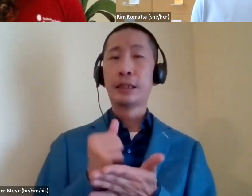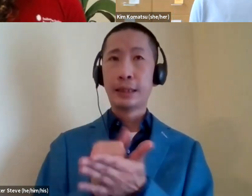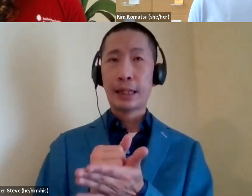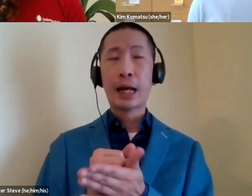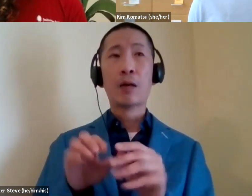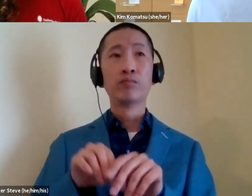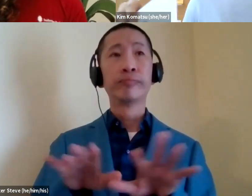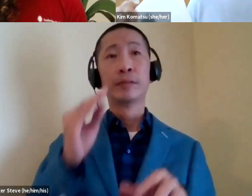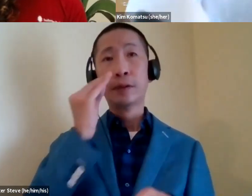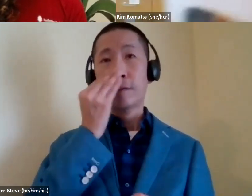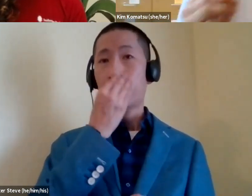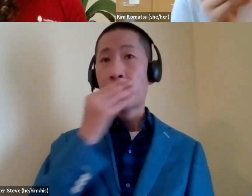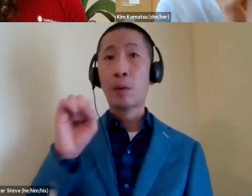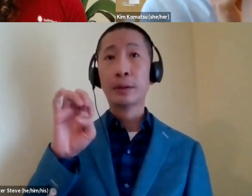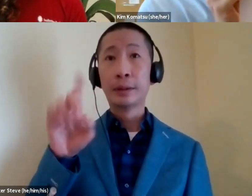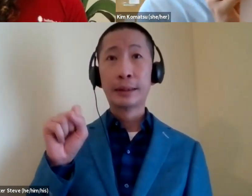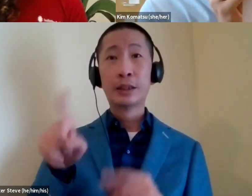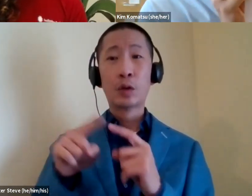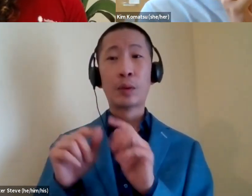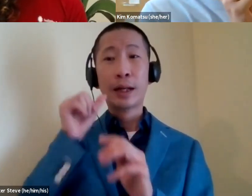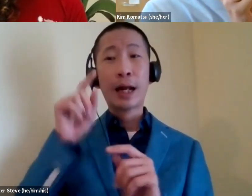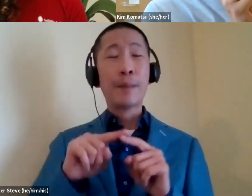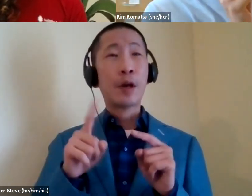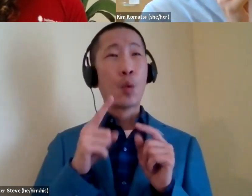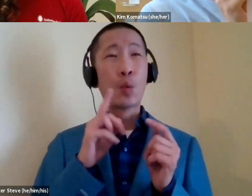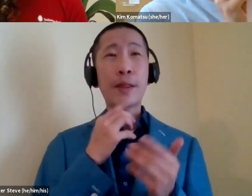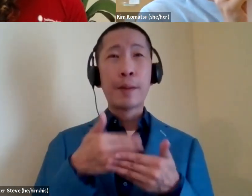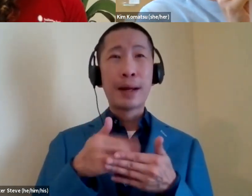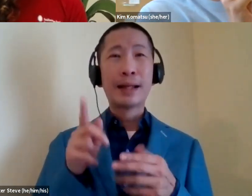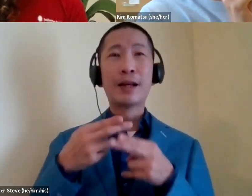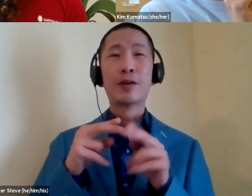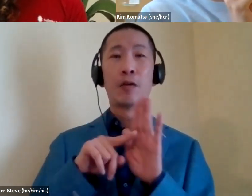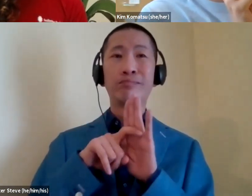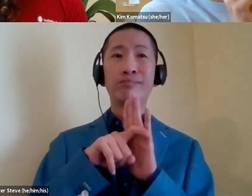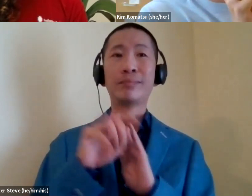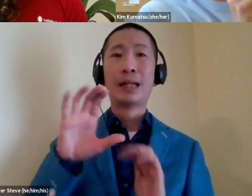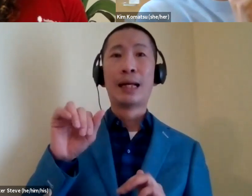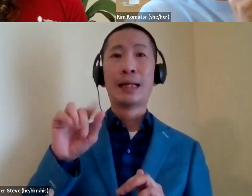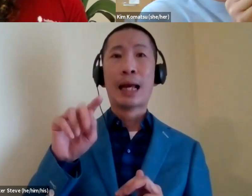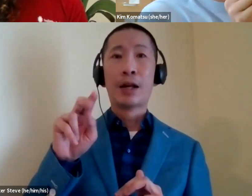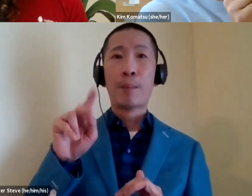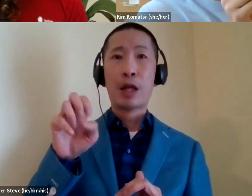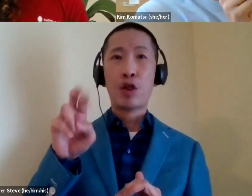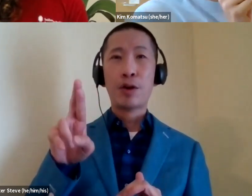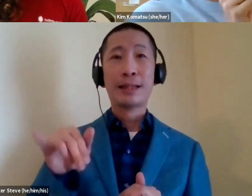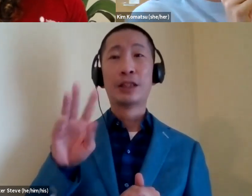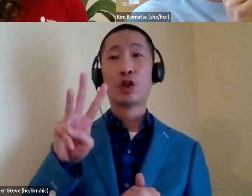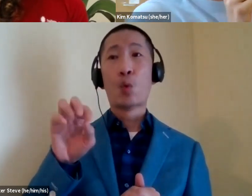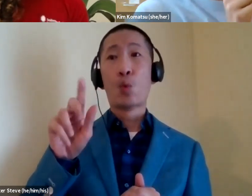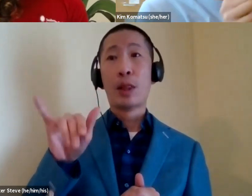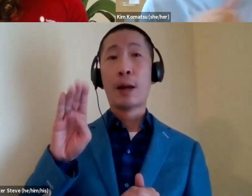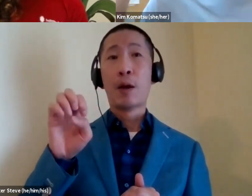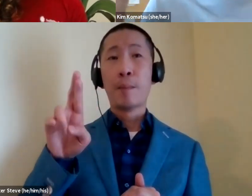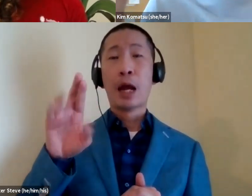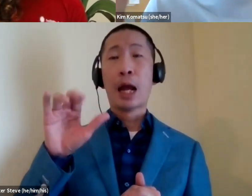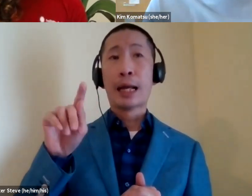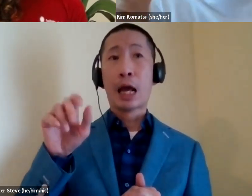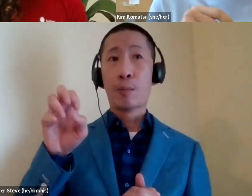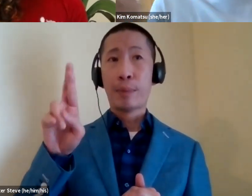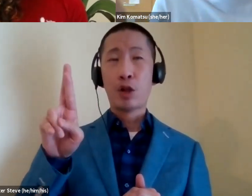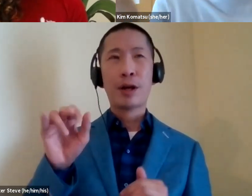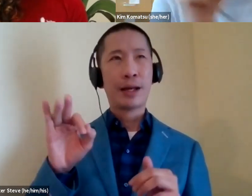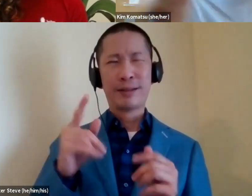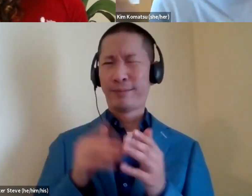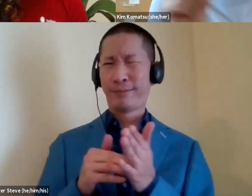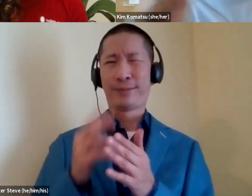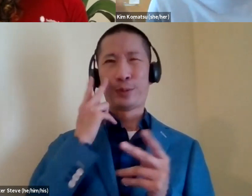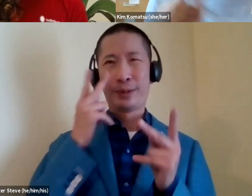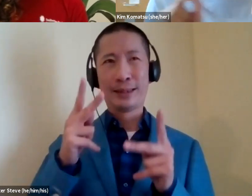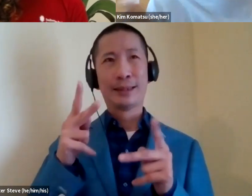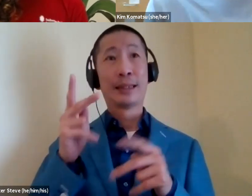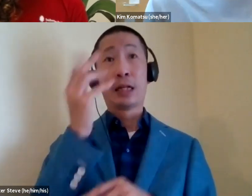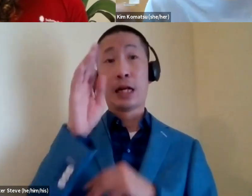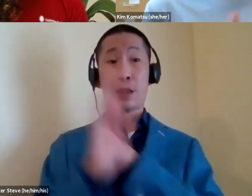Kim Komatsu (she/her): But when they are larvae they are caterpillars, so this is an example of a woolly bear caterpillar these are really common here at SESRC if you come hike are trails and you'll see them in the fall walking back and forth across the road.